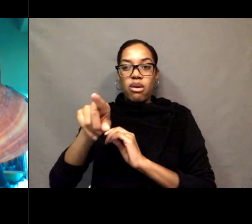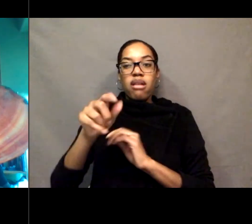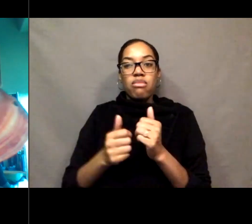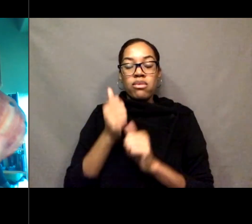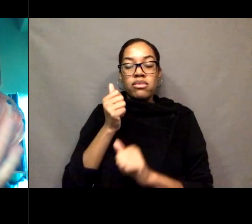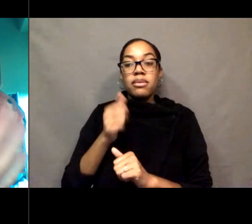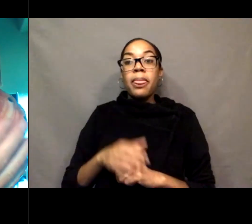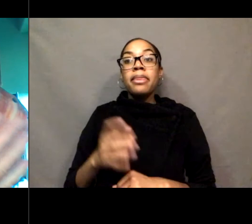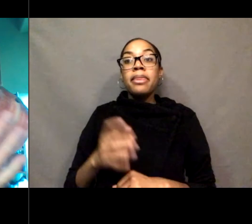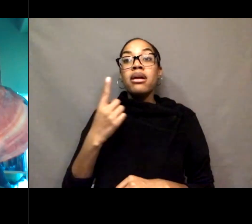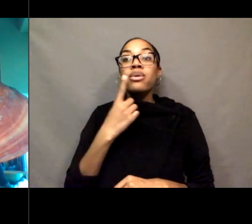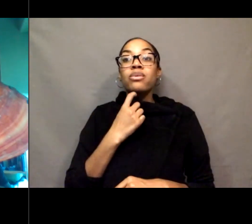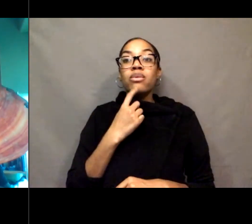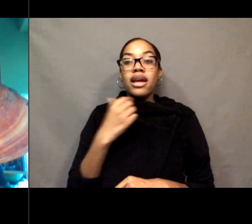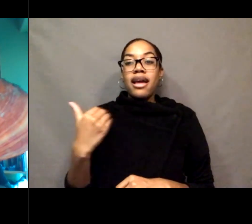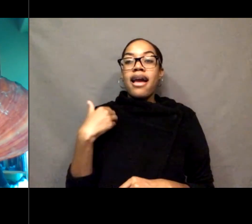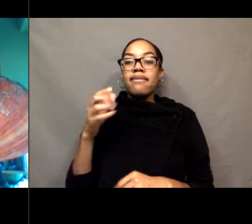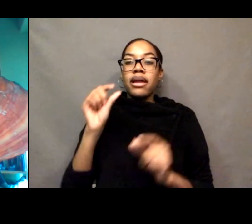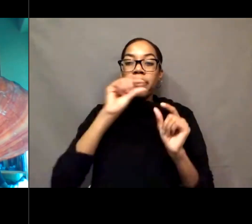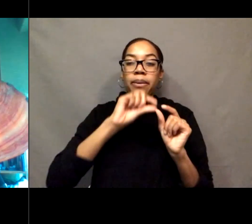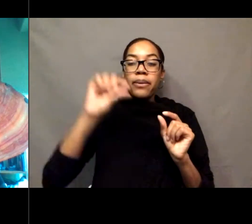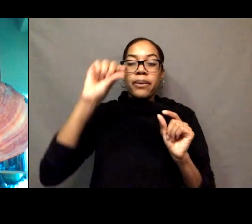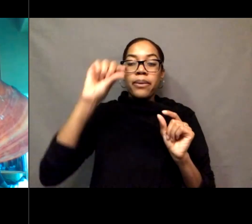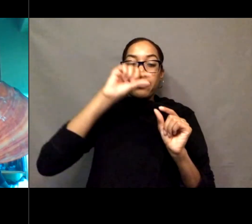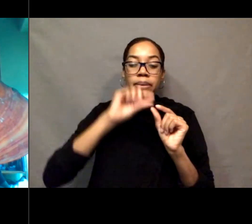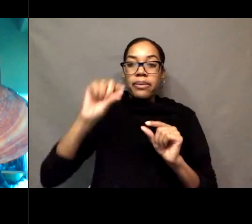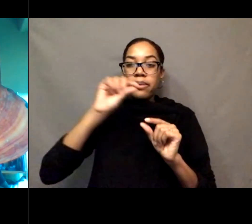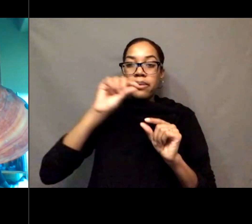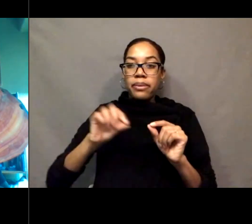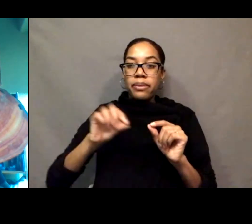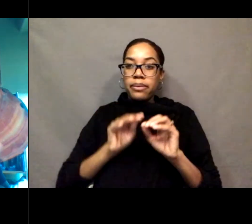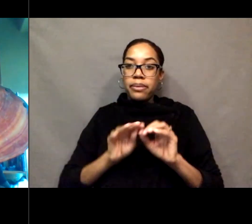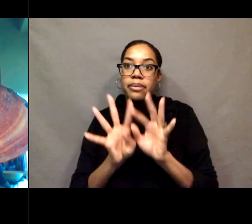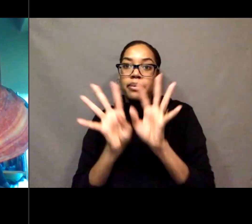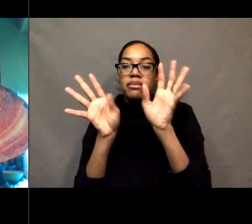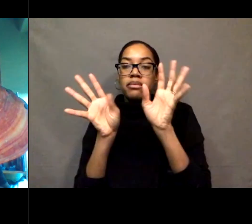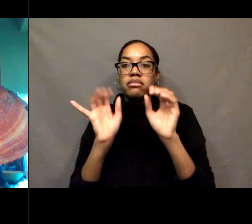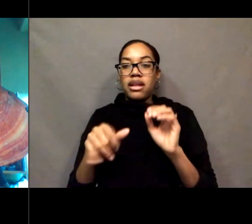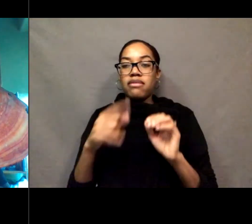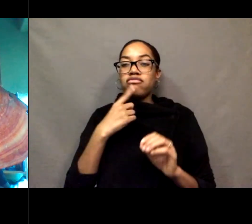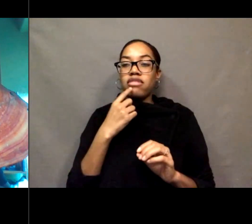have this kind of banded red and light colors. And this banding you see here,